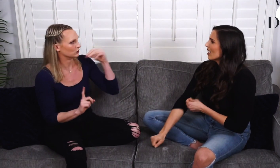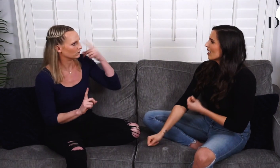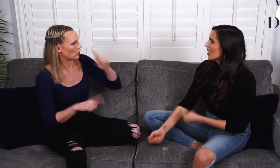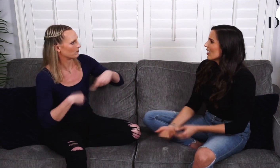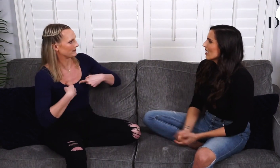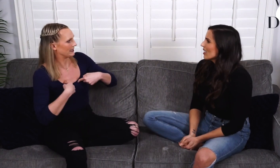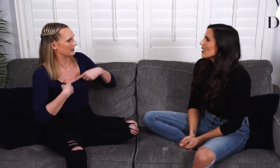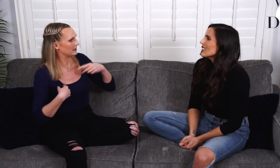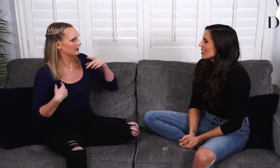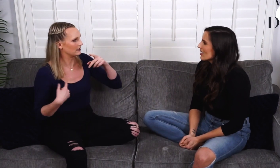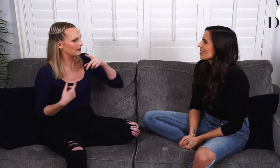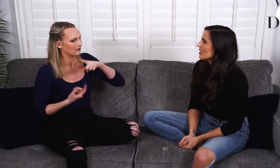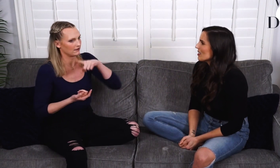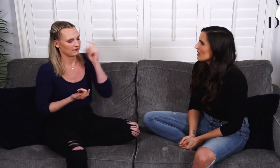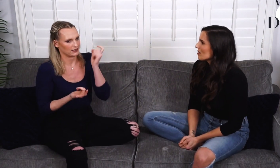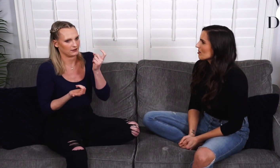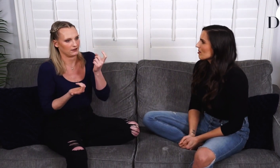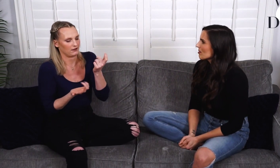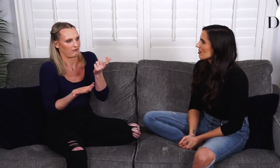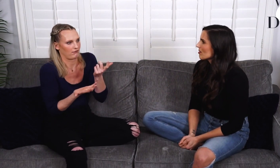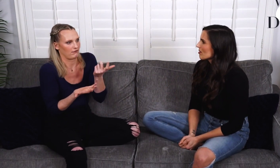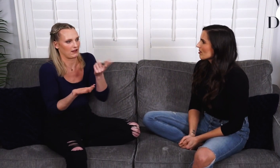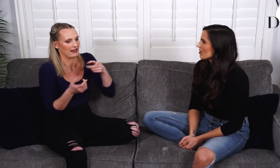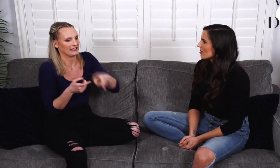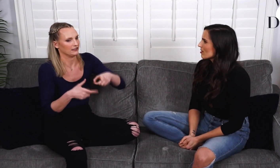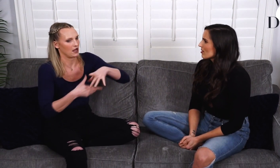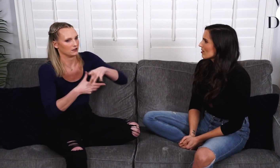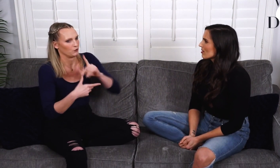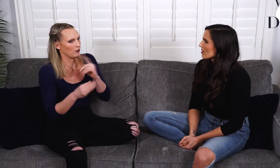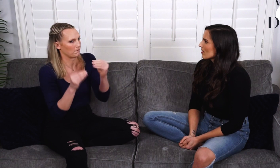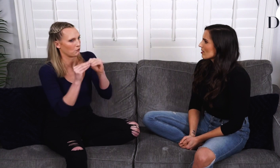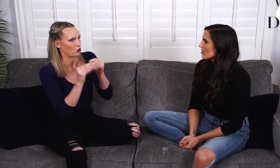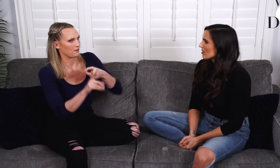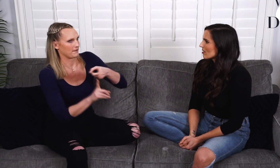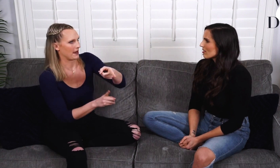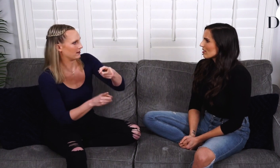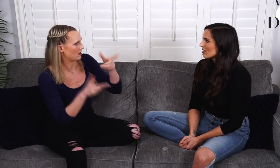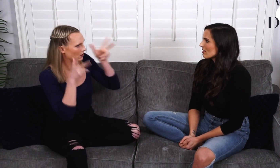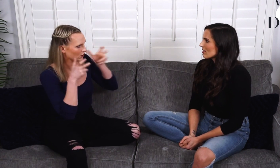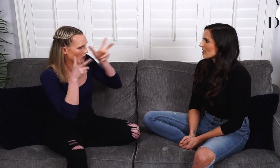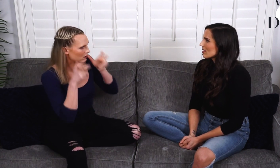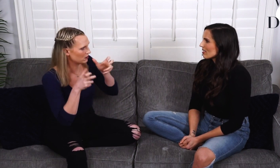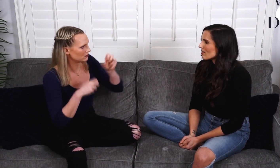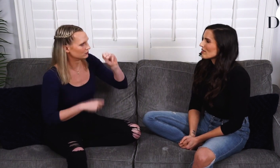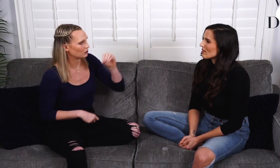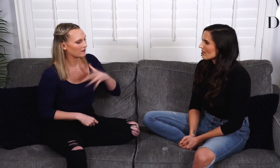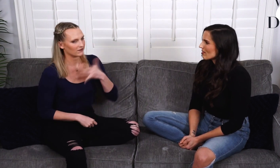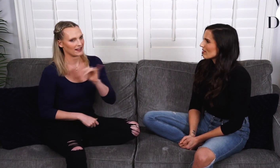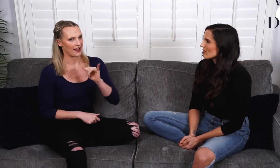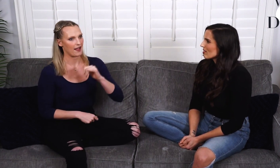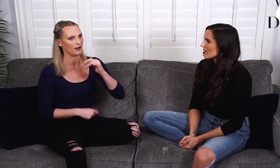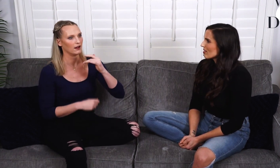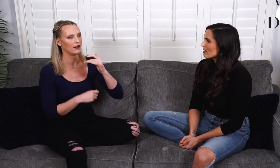it's a really weird experience for me because I mean, the content of this is mainly for an auditory audience.